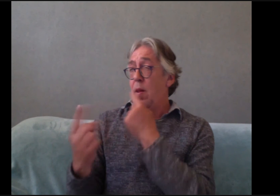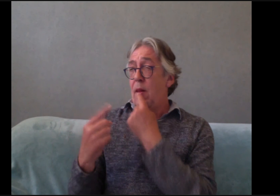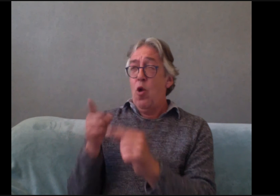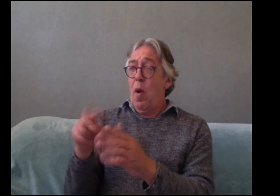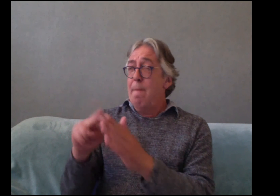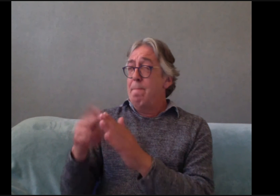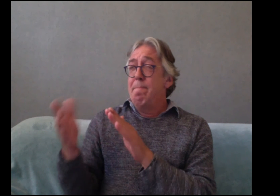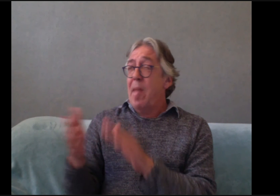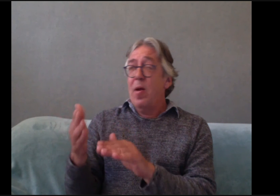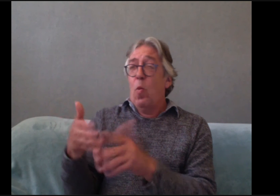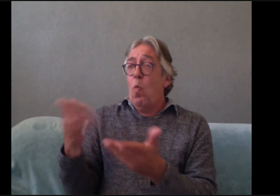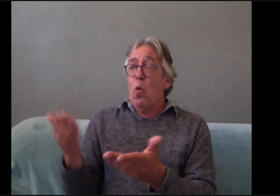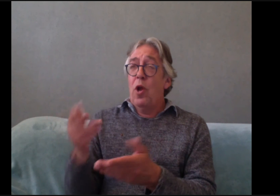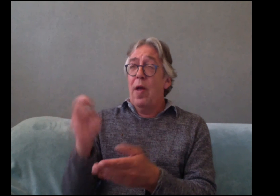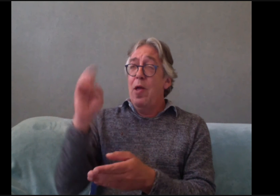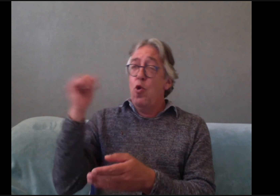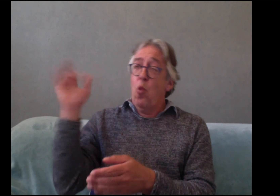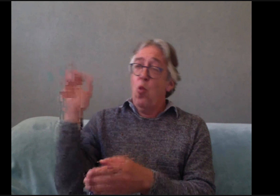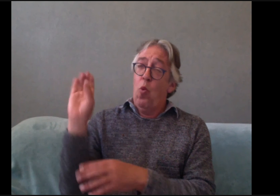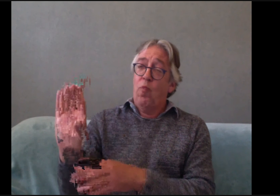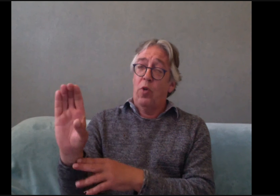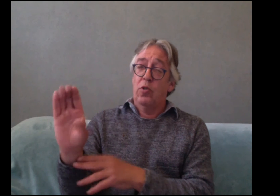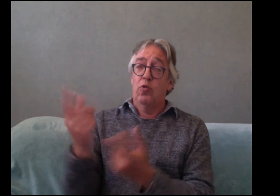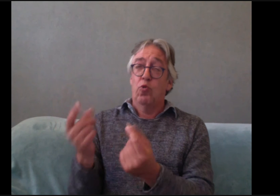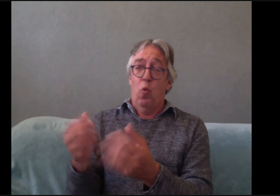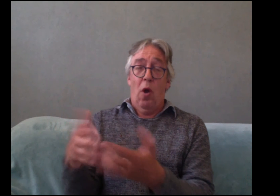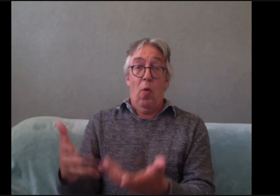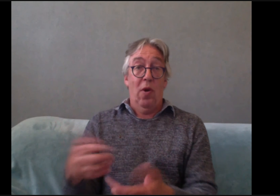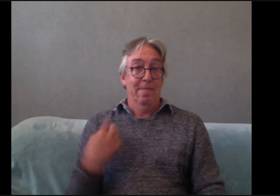because we cannot really let's say, decide